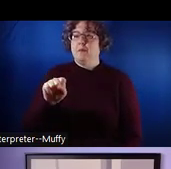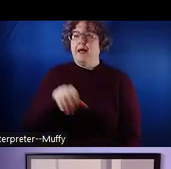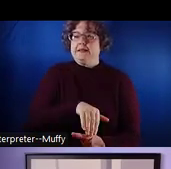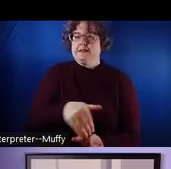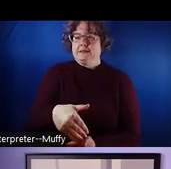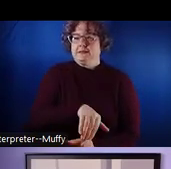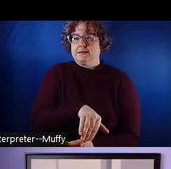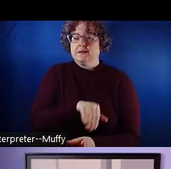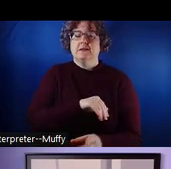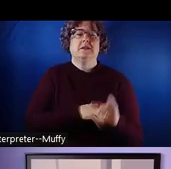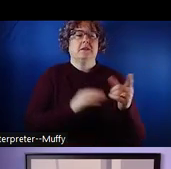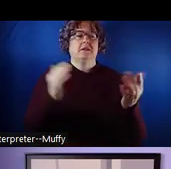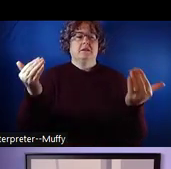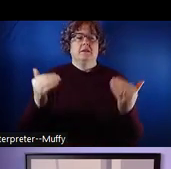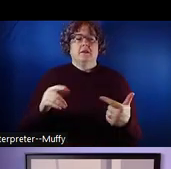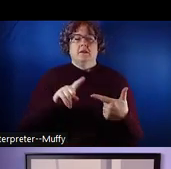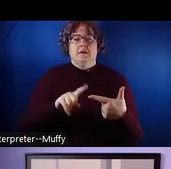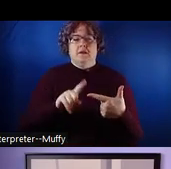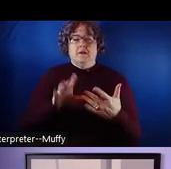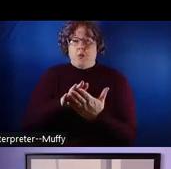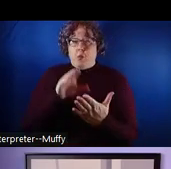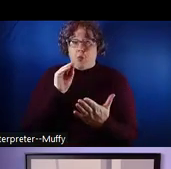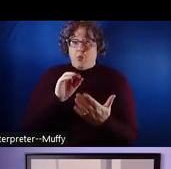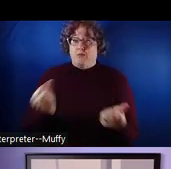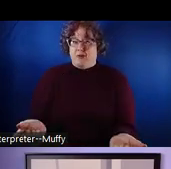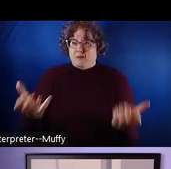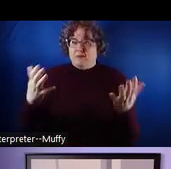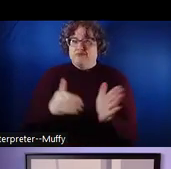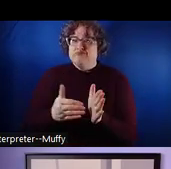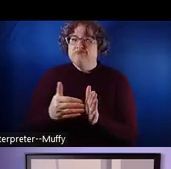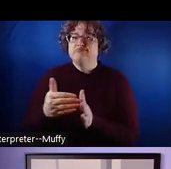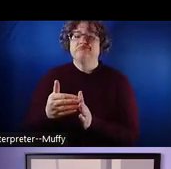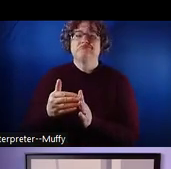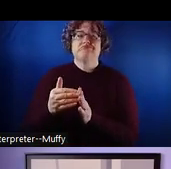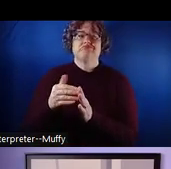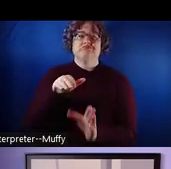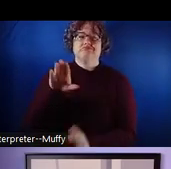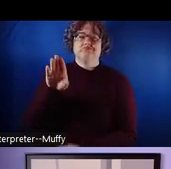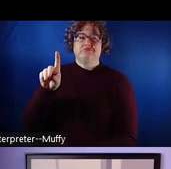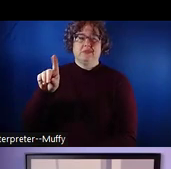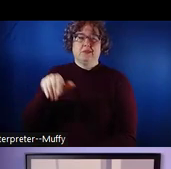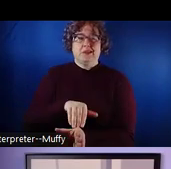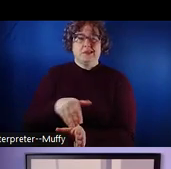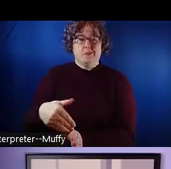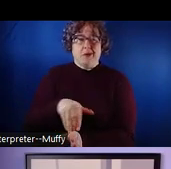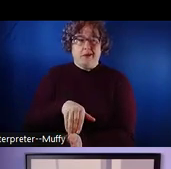among healthcare providers today, become aware of disability bias embedded in common language